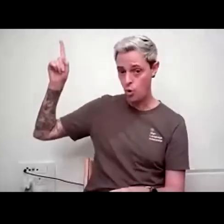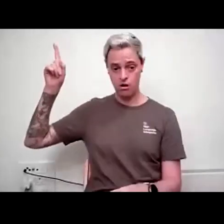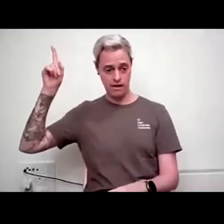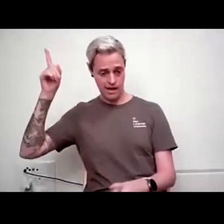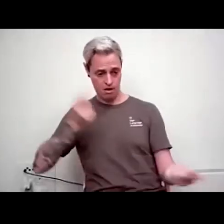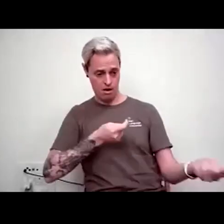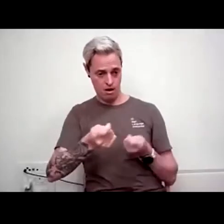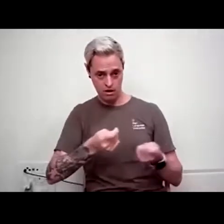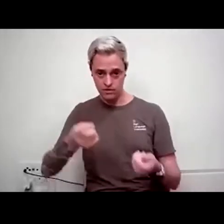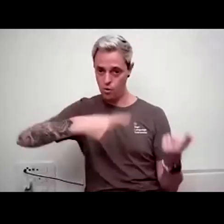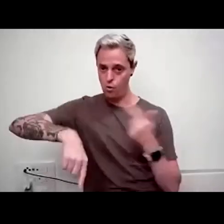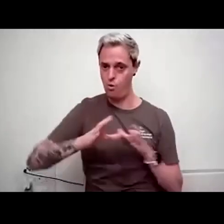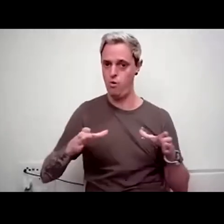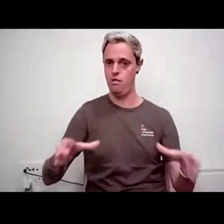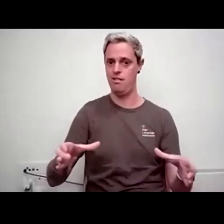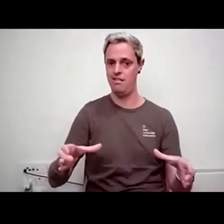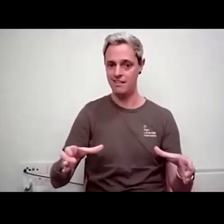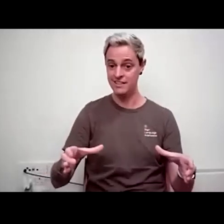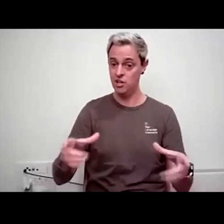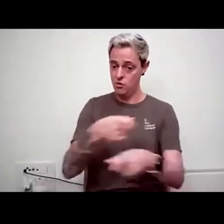To each is given the manifestation of the Spirit to the common good.”